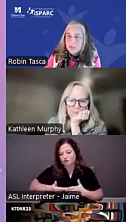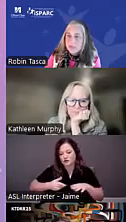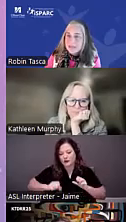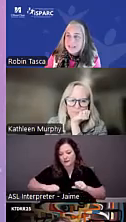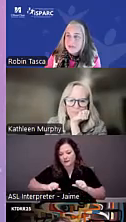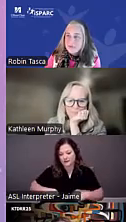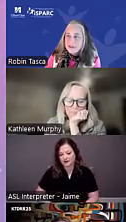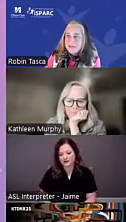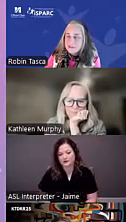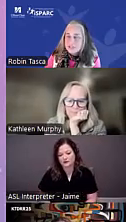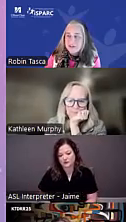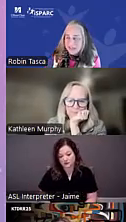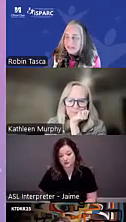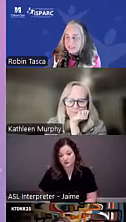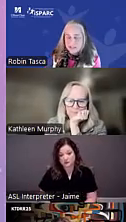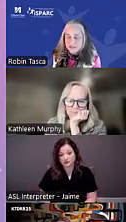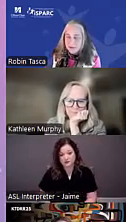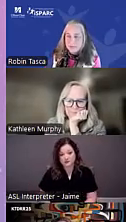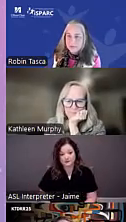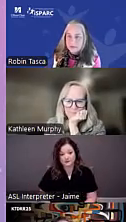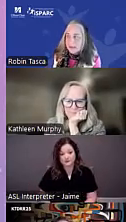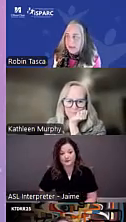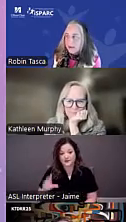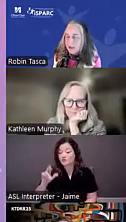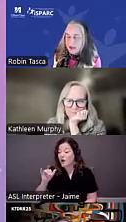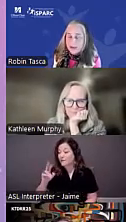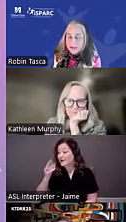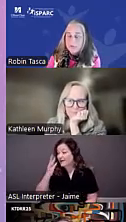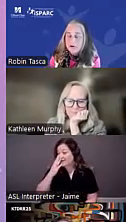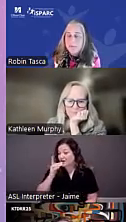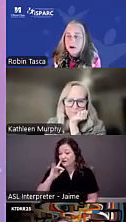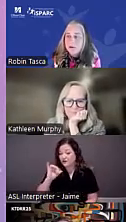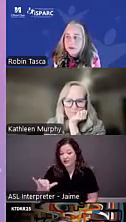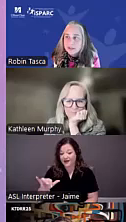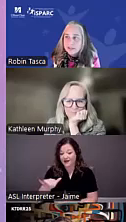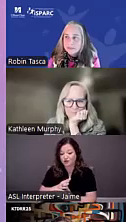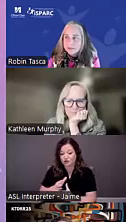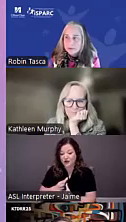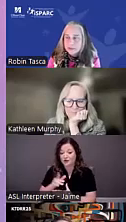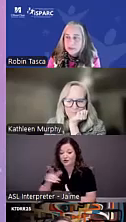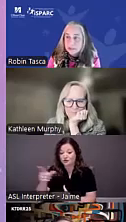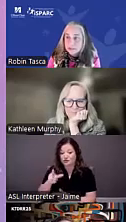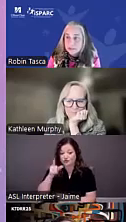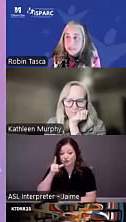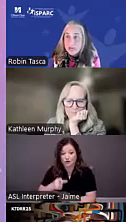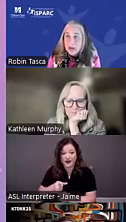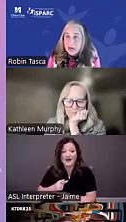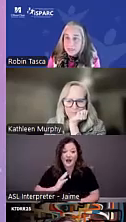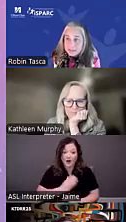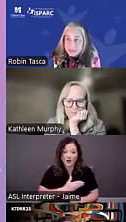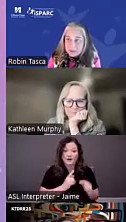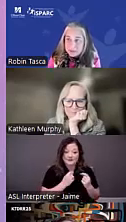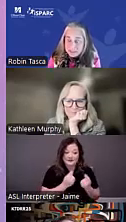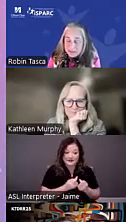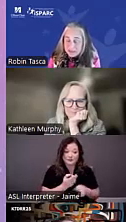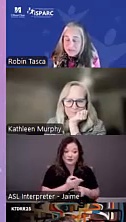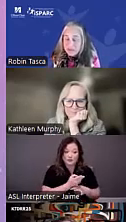Thank you, Amanda, for sharing that. Yes, you're absolutely right. I'm very proud that our team uses descript as a deaf person.